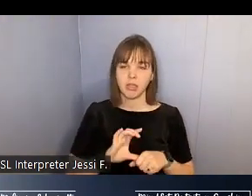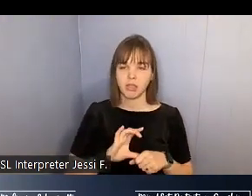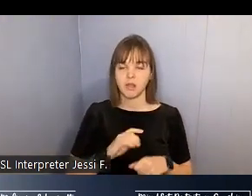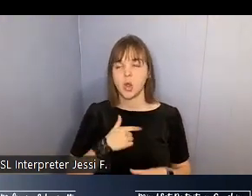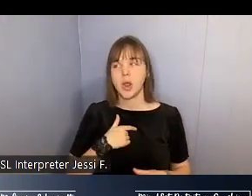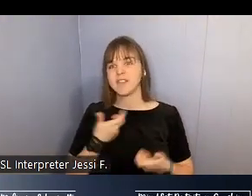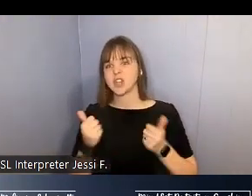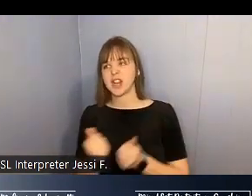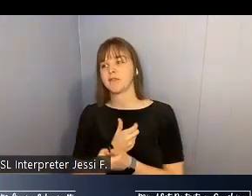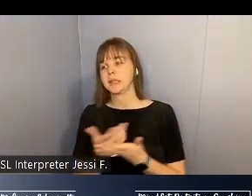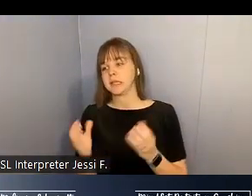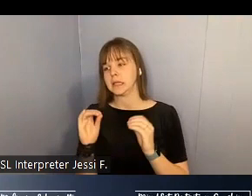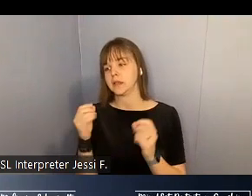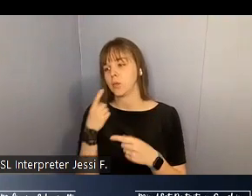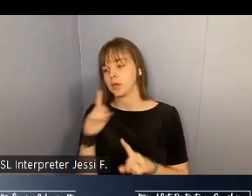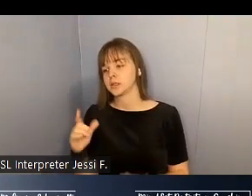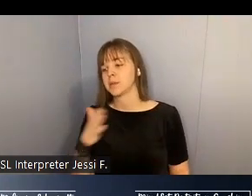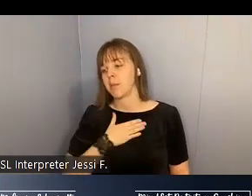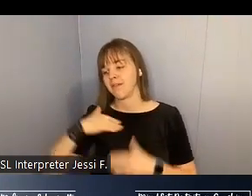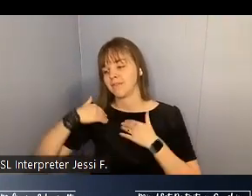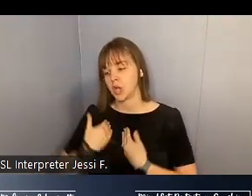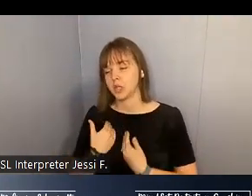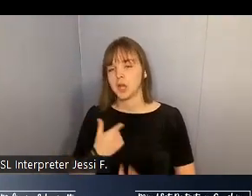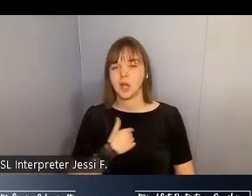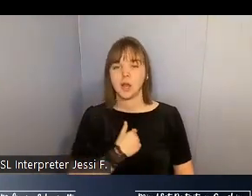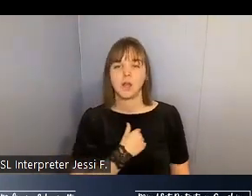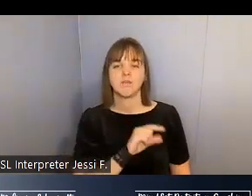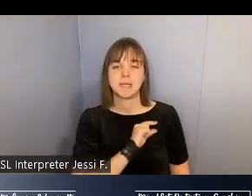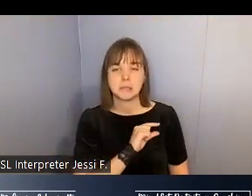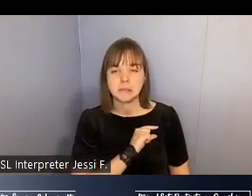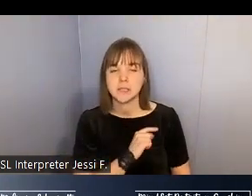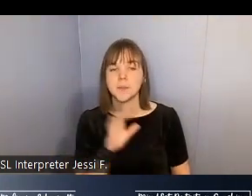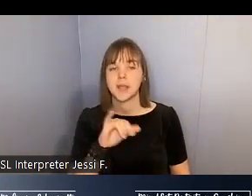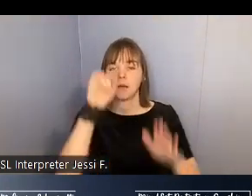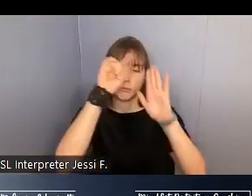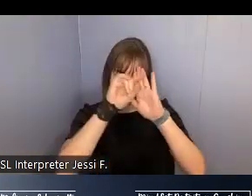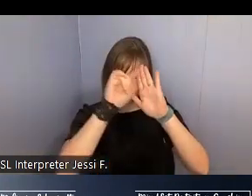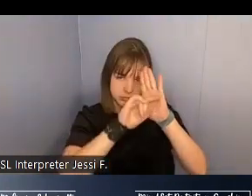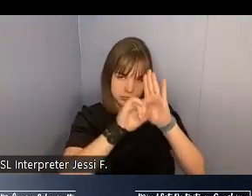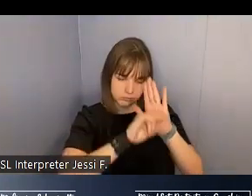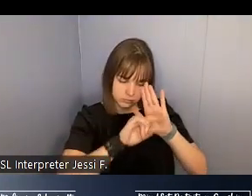I'm just blank. So we keep solidifying those negative thoughts, those negative scripts in our head.